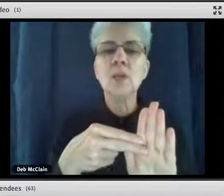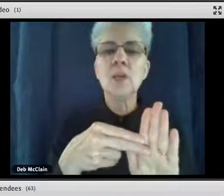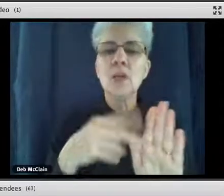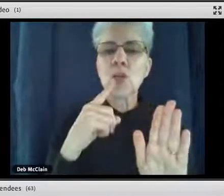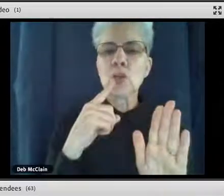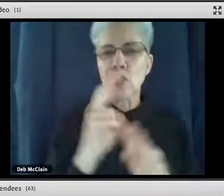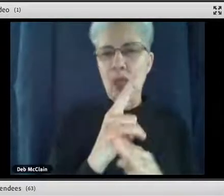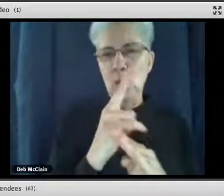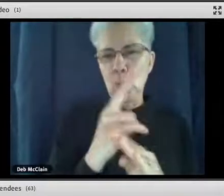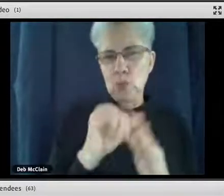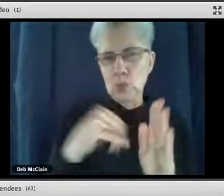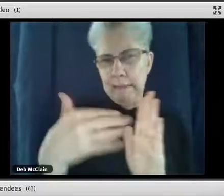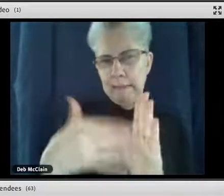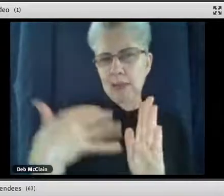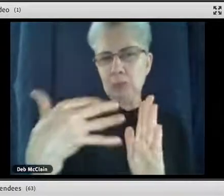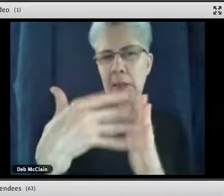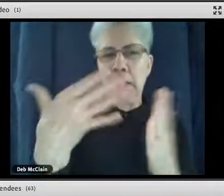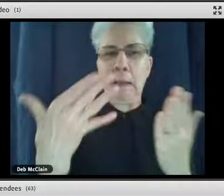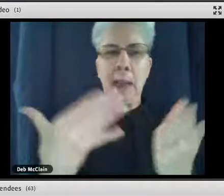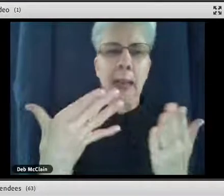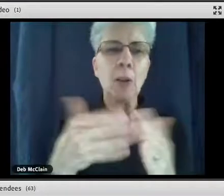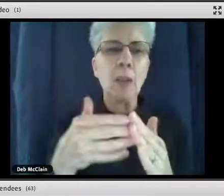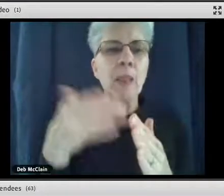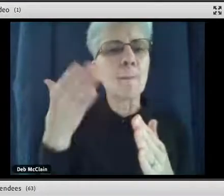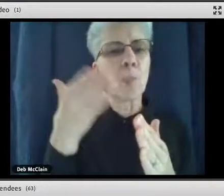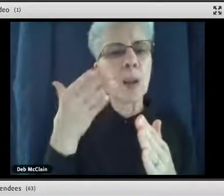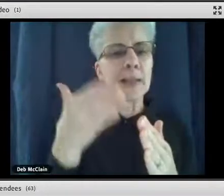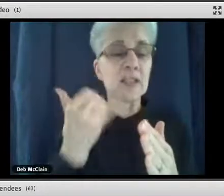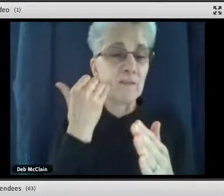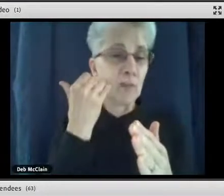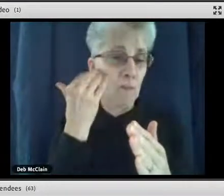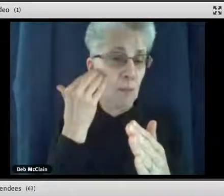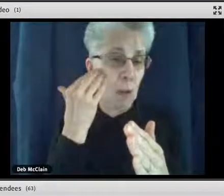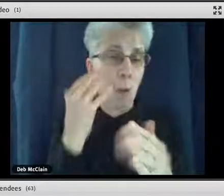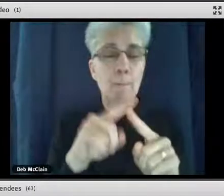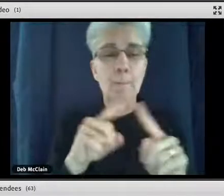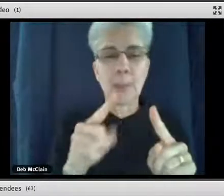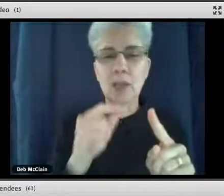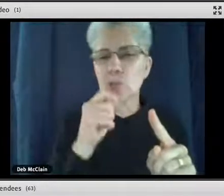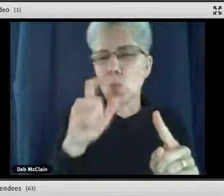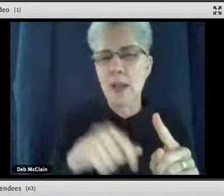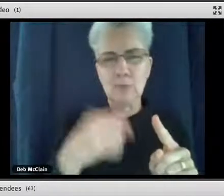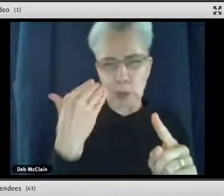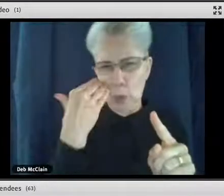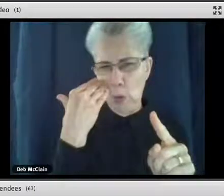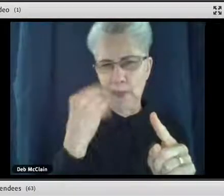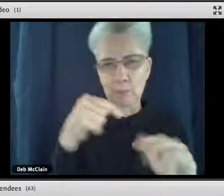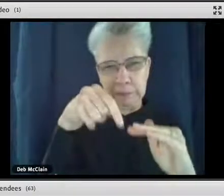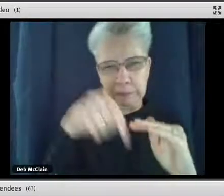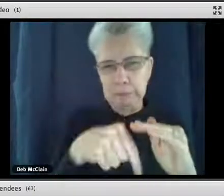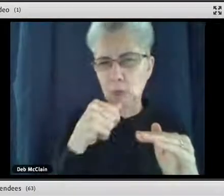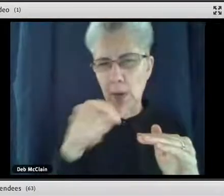I'll kind of use those occasionally here in this presentation if you're familiar with them. But you don't have to know them necessarily.